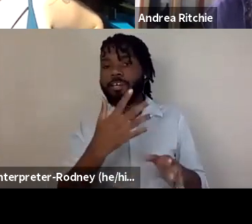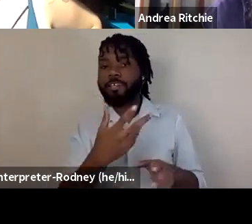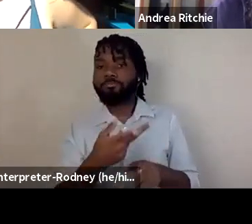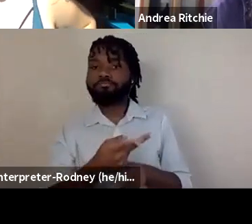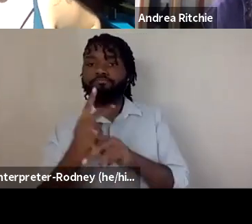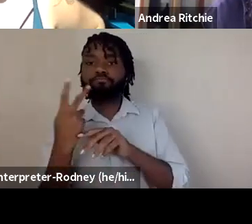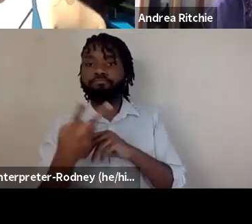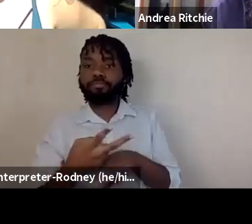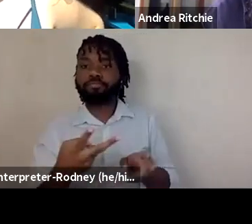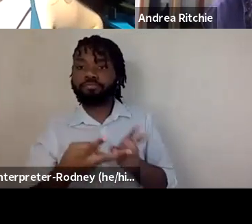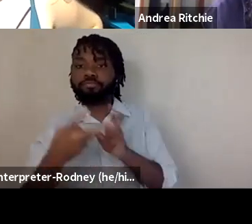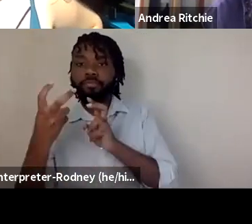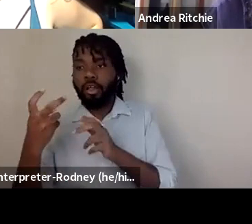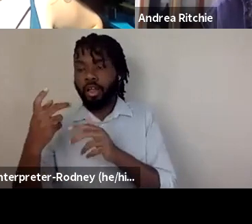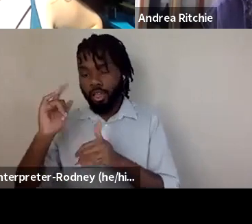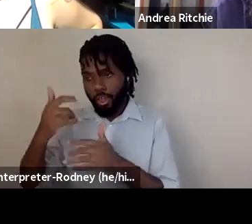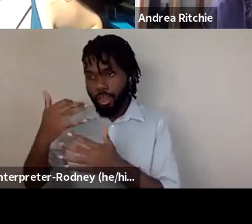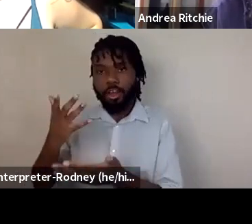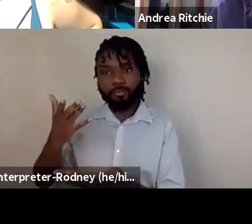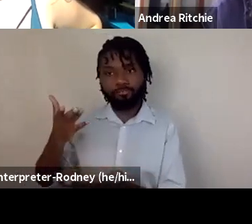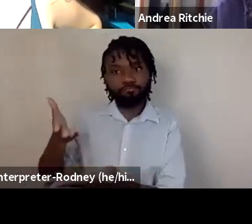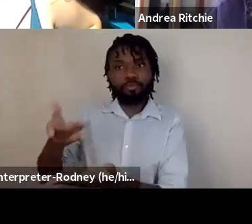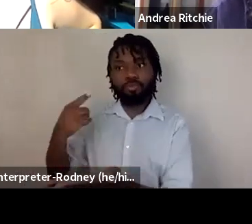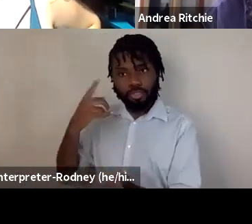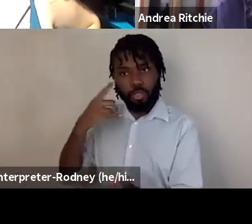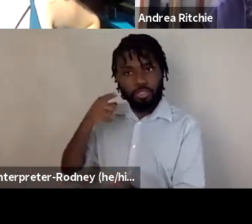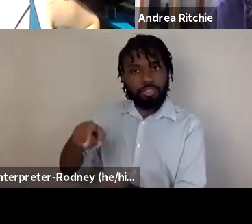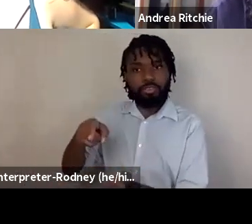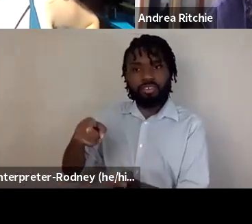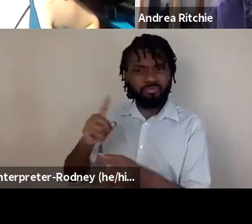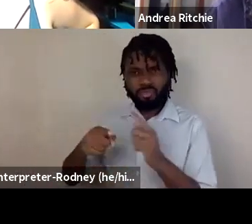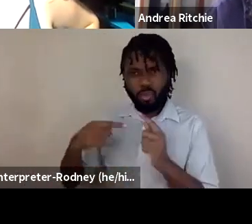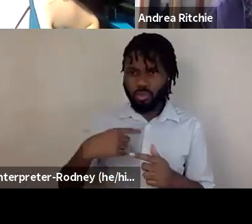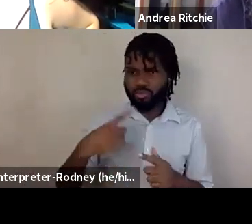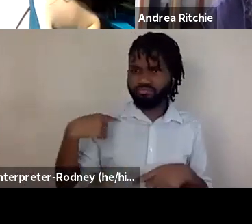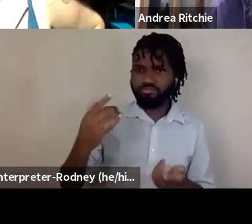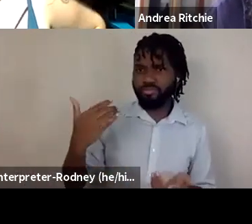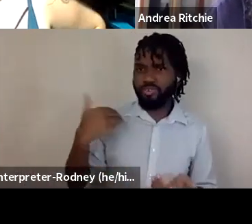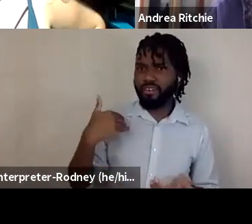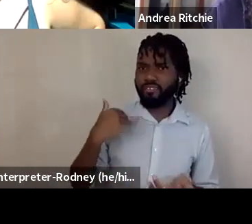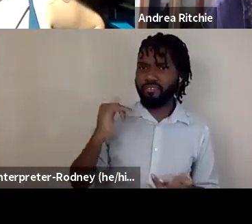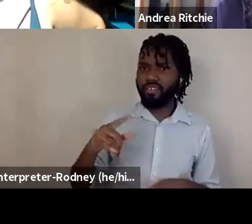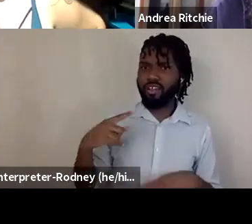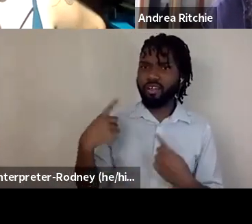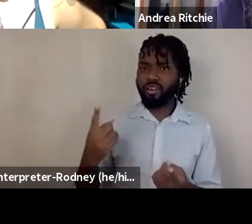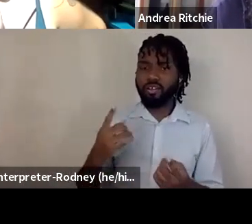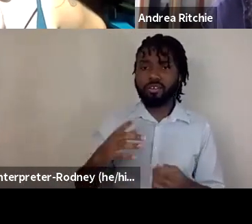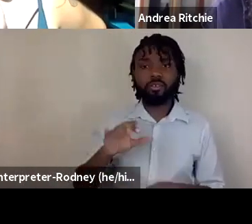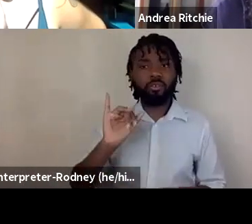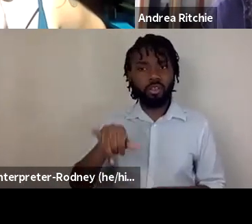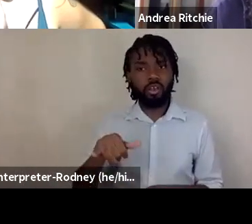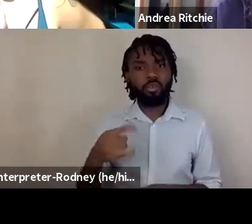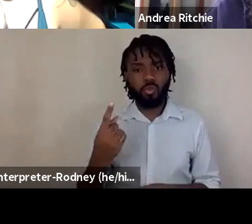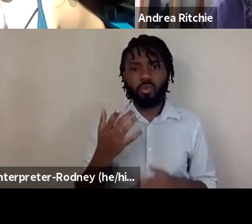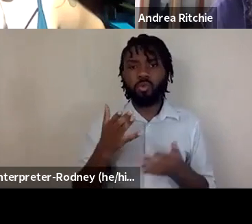and know in our own ways of being. And so I think that that is one of the ways to think about abolition is saying